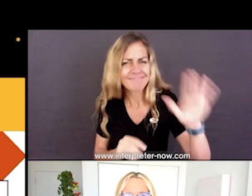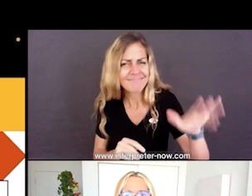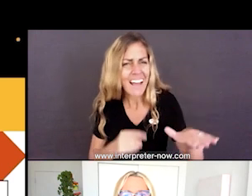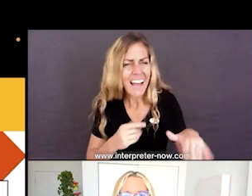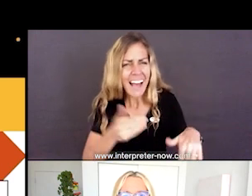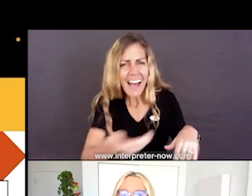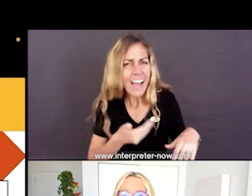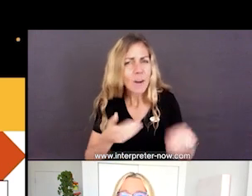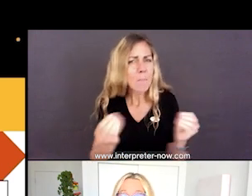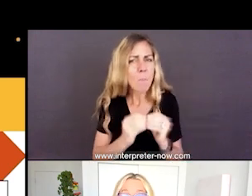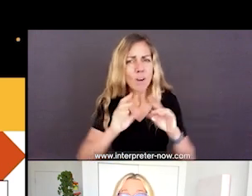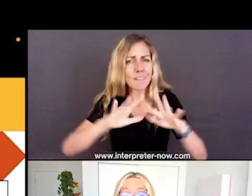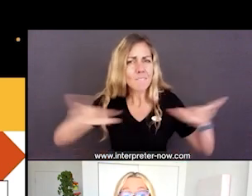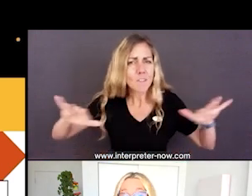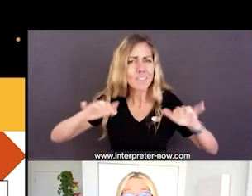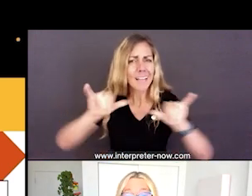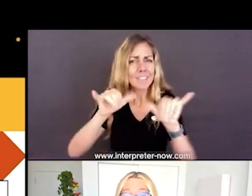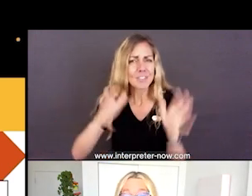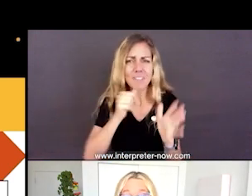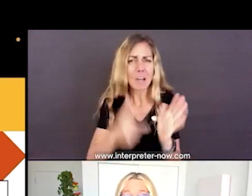that hiring more diverse engineers will require us to lower the bar.